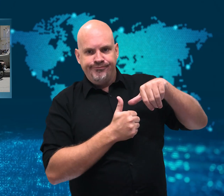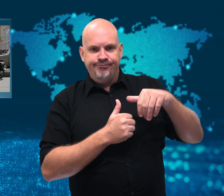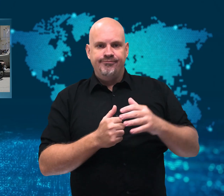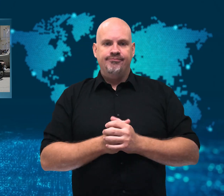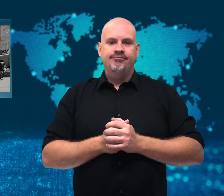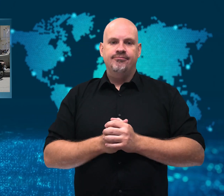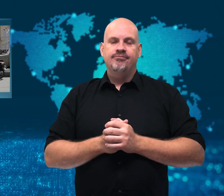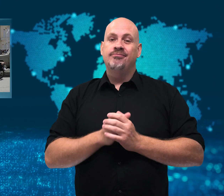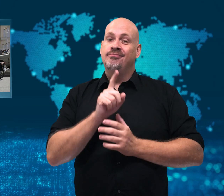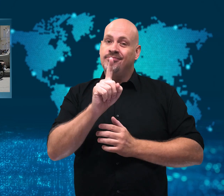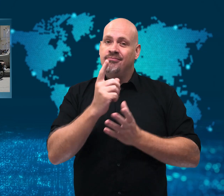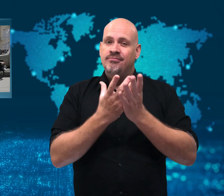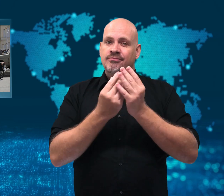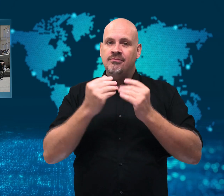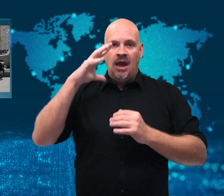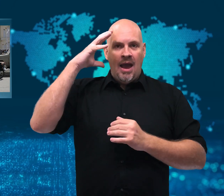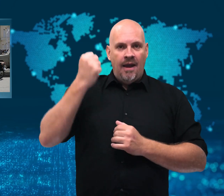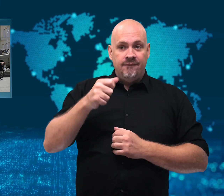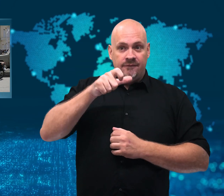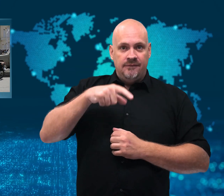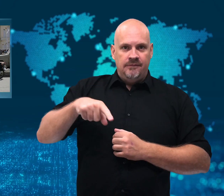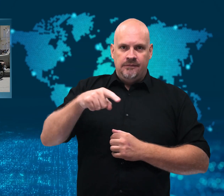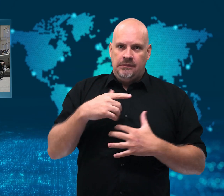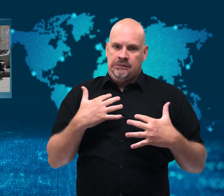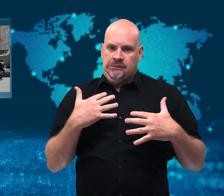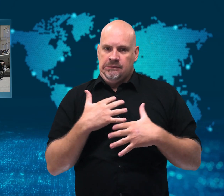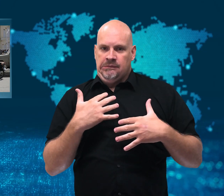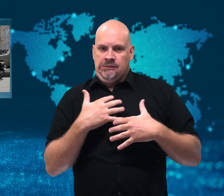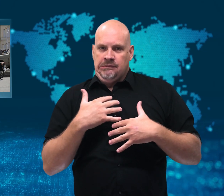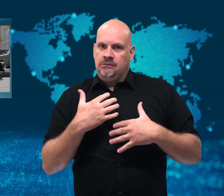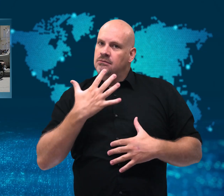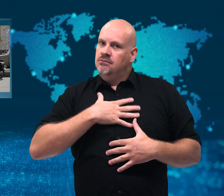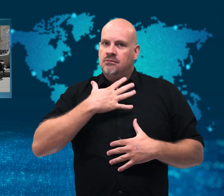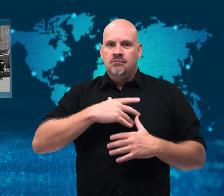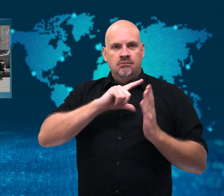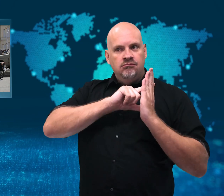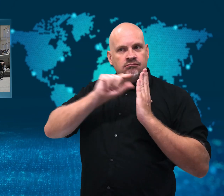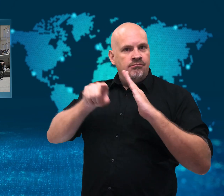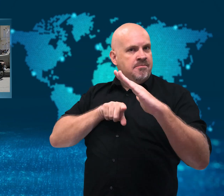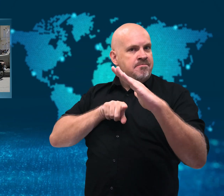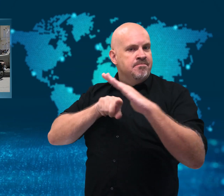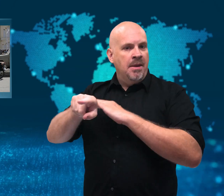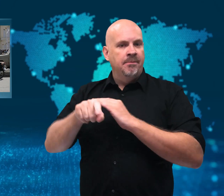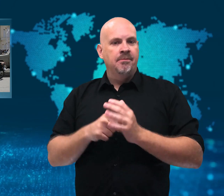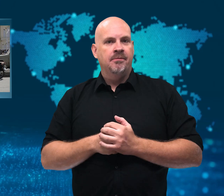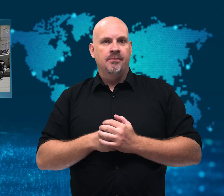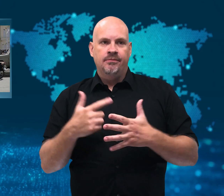but many Afghans are scared and want to flee the country.